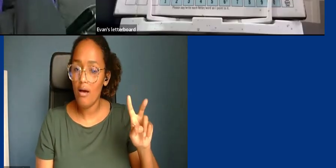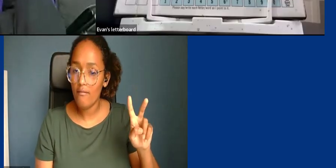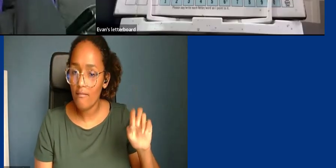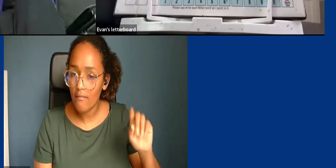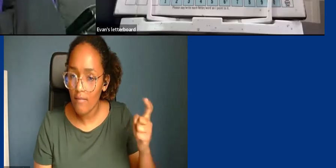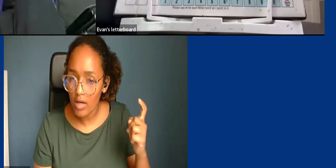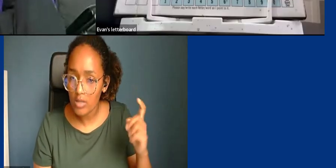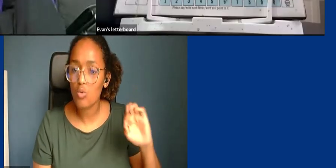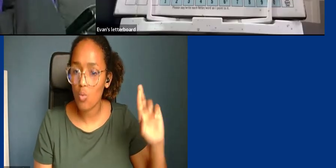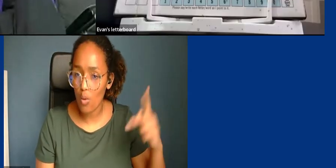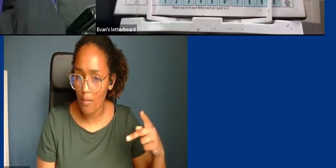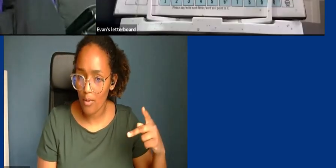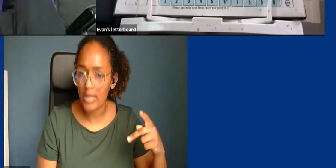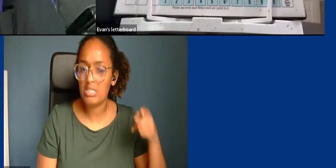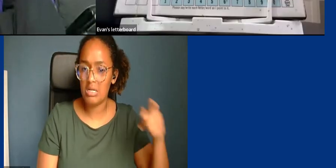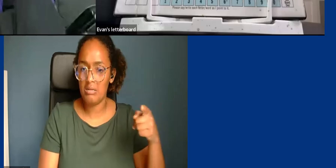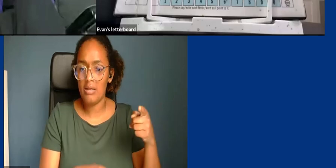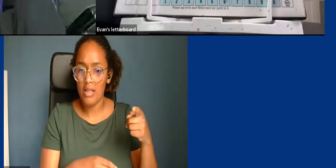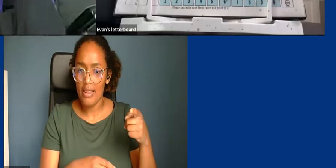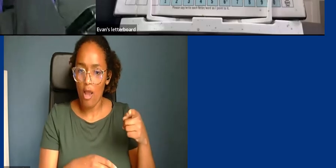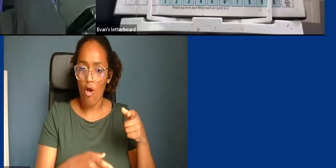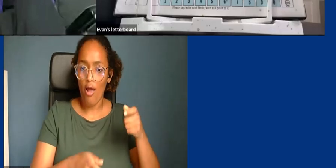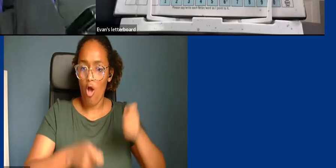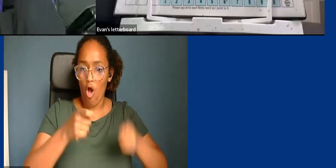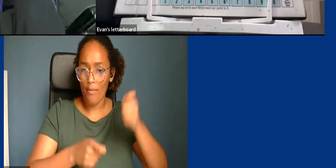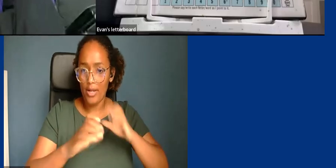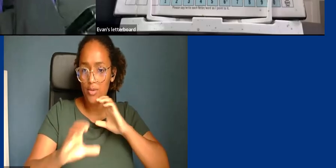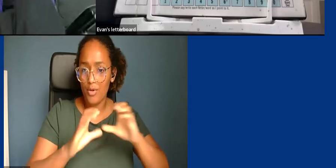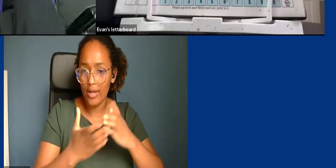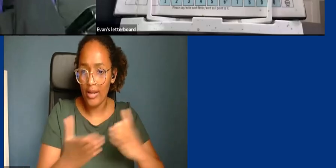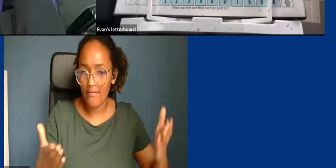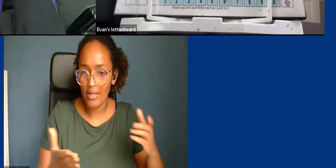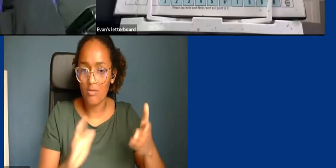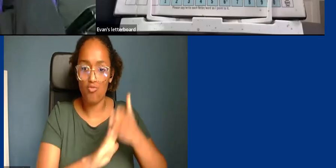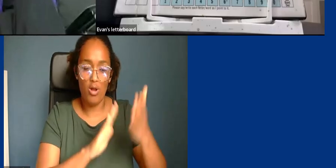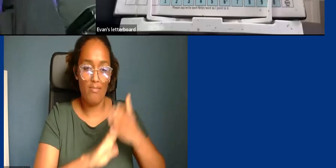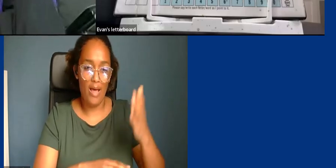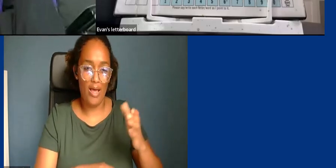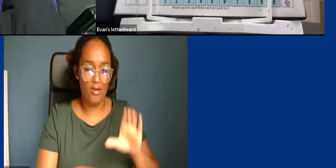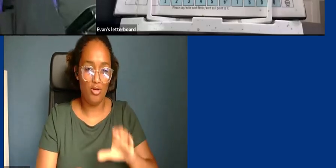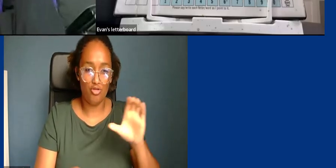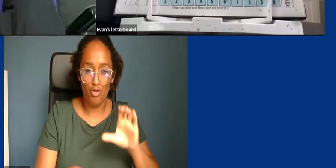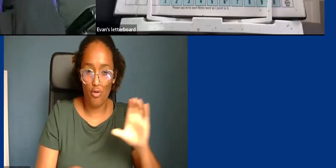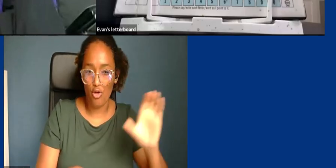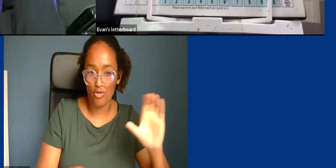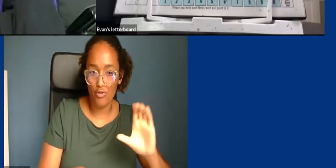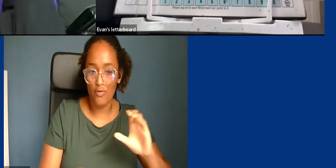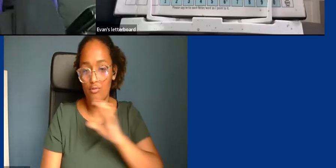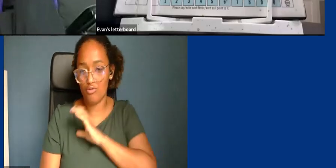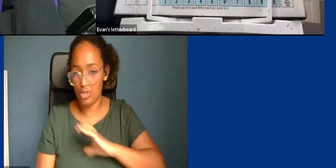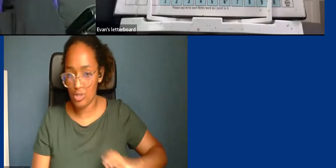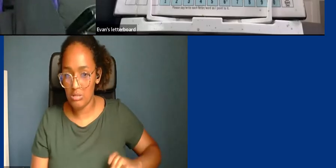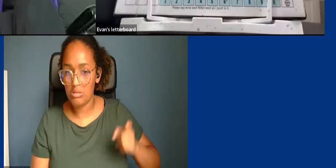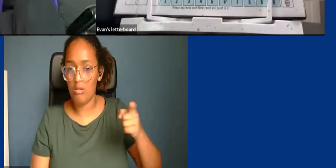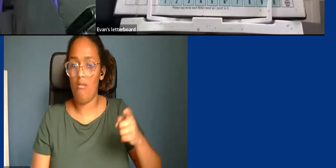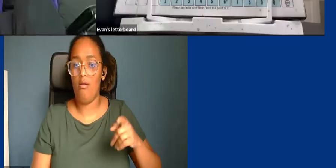conference to apologize for my speech. Apparently, just saying the word sex was